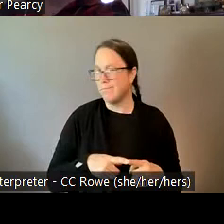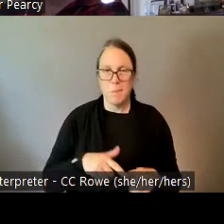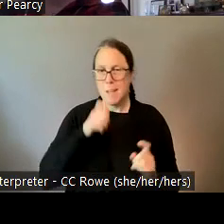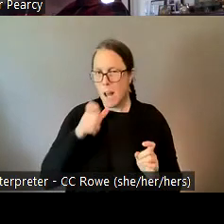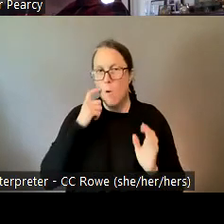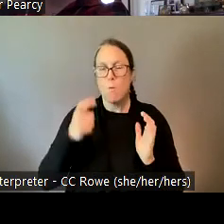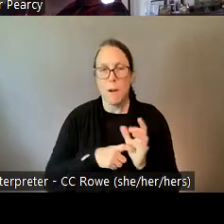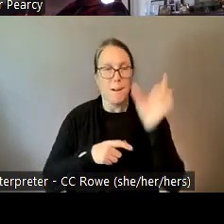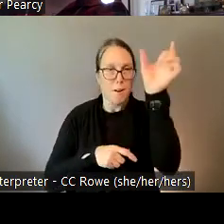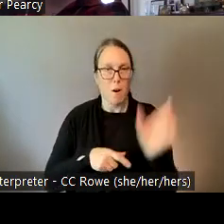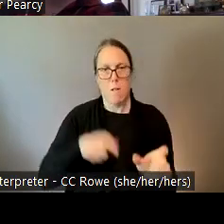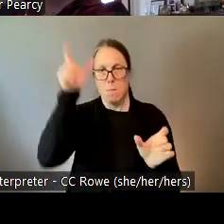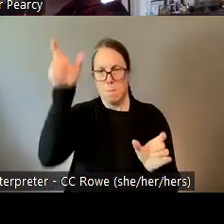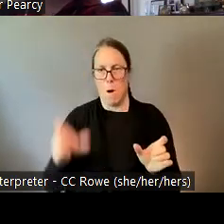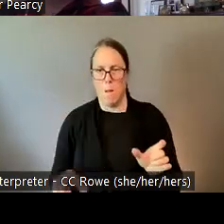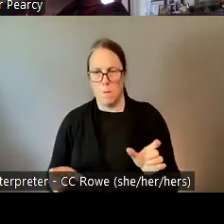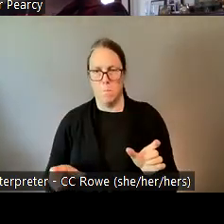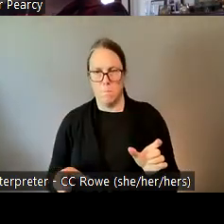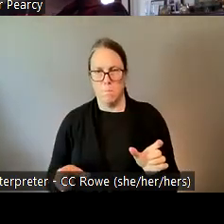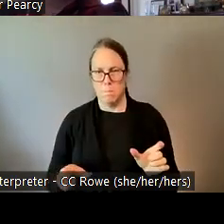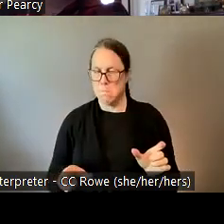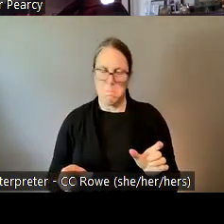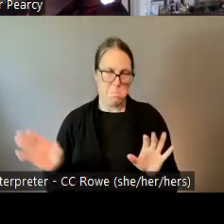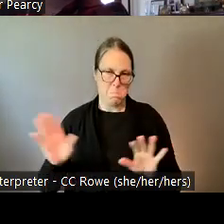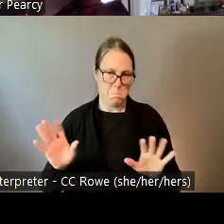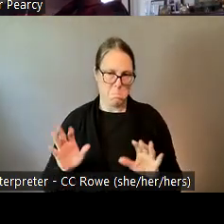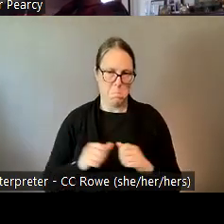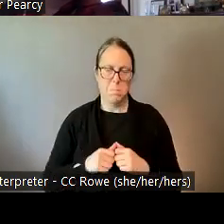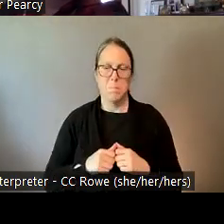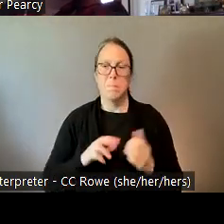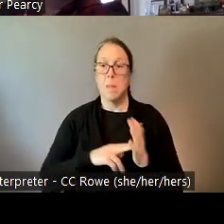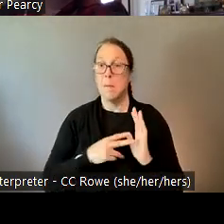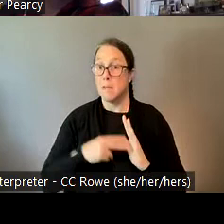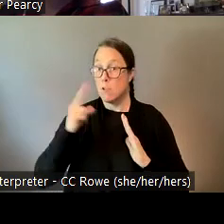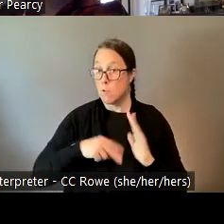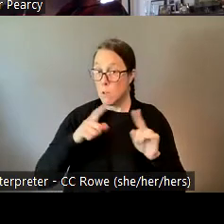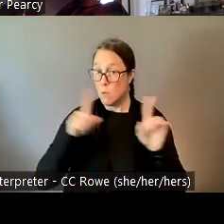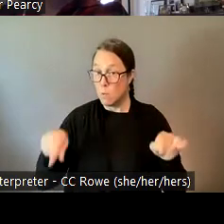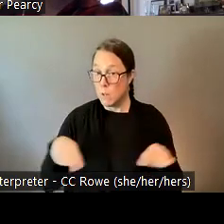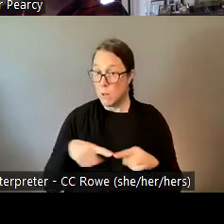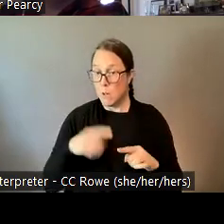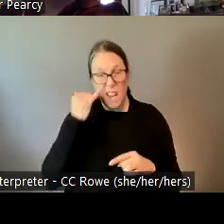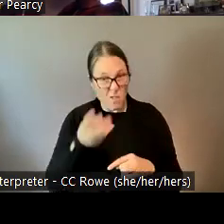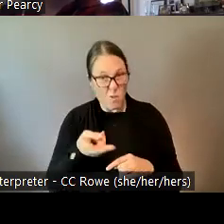how to interpret these columns. So if you have two columns on a page,